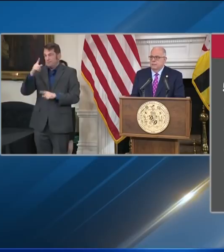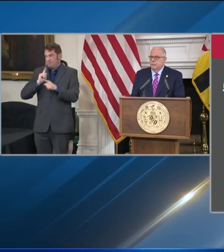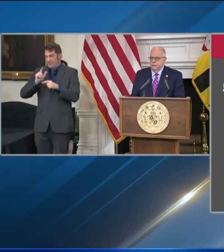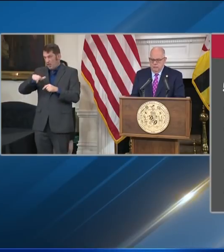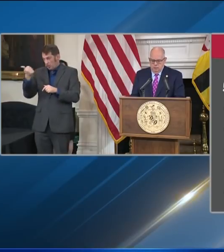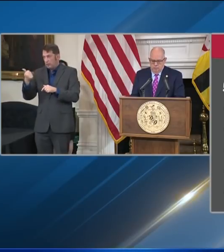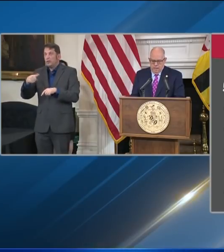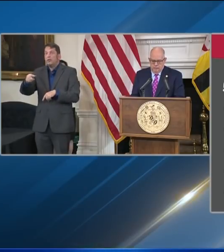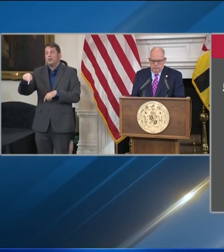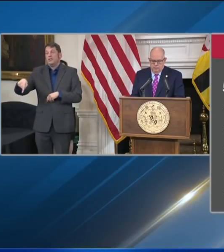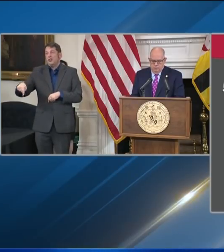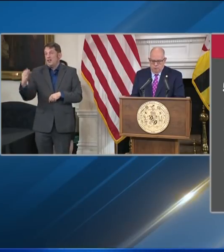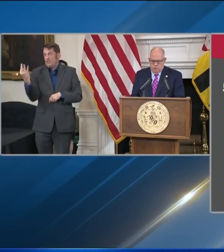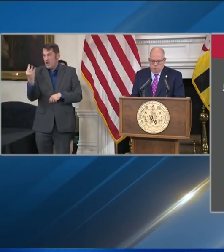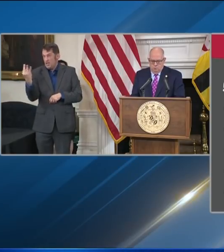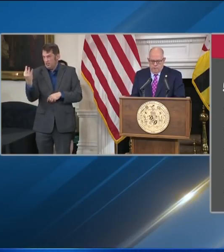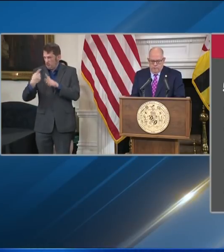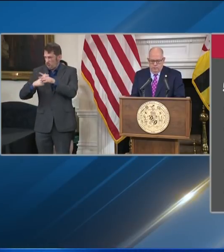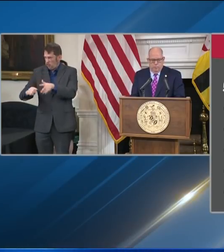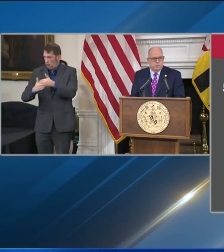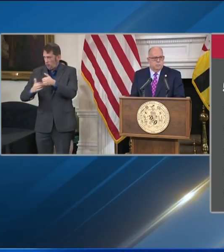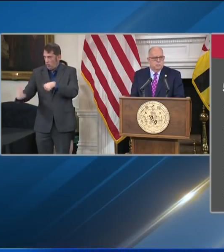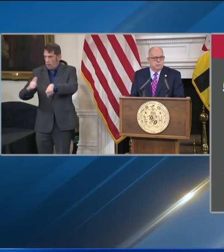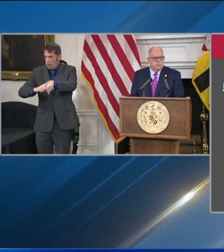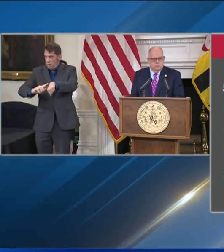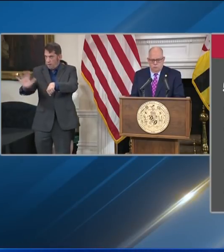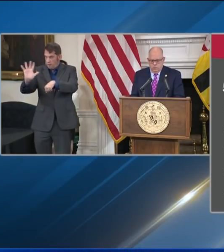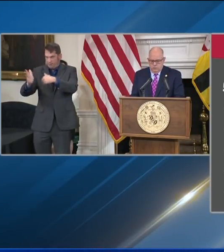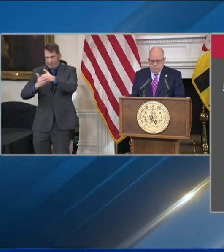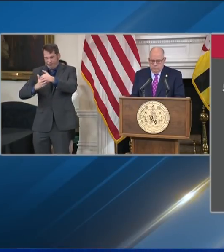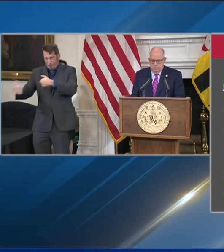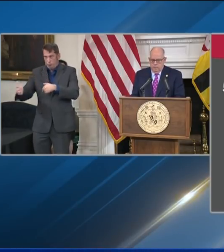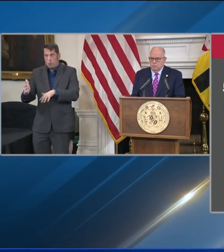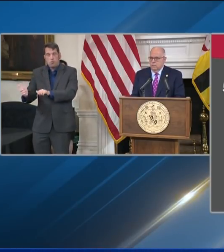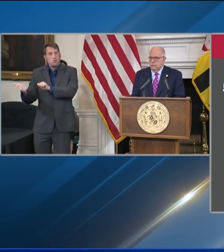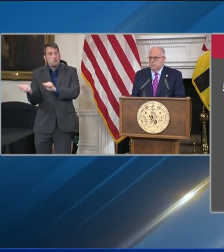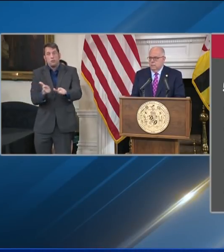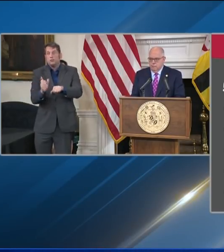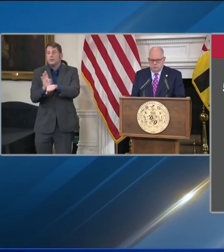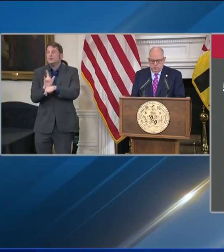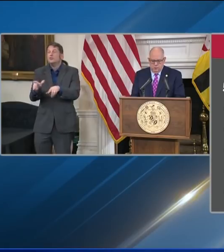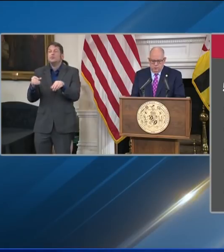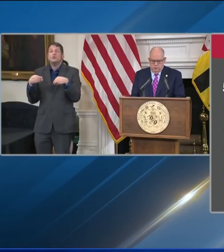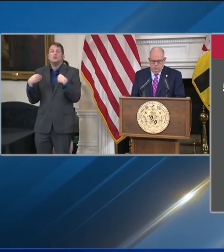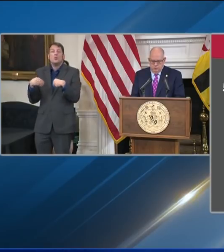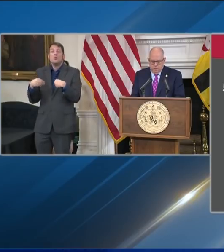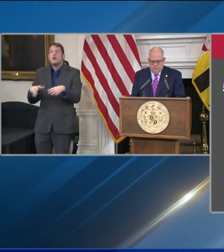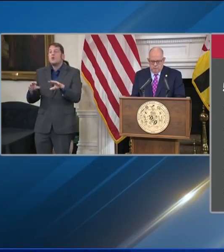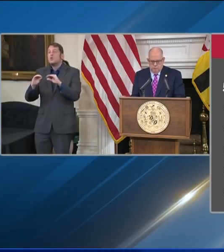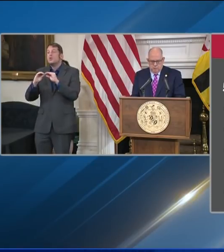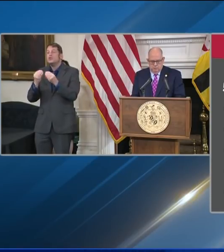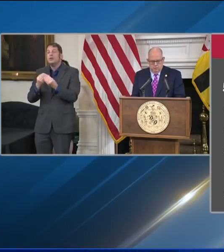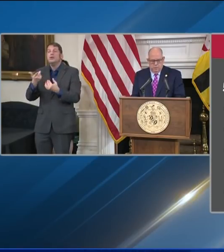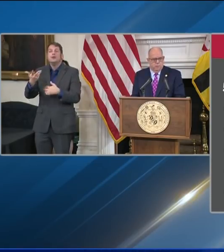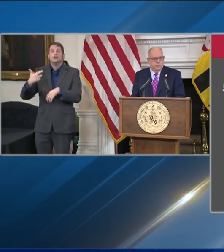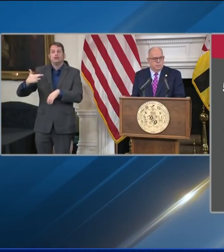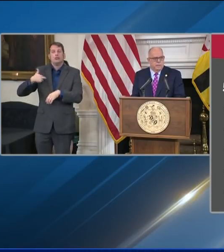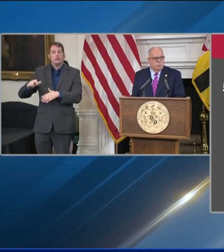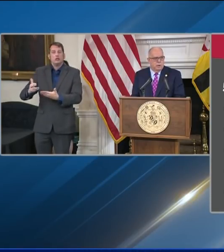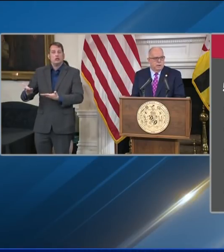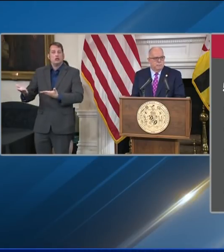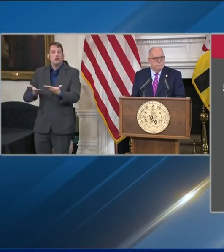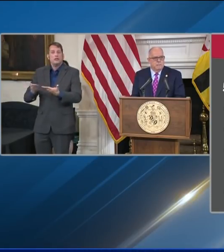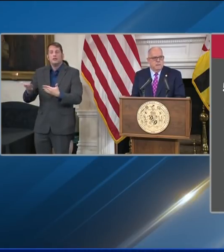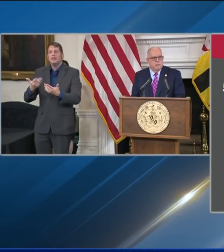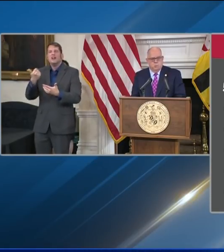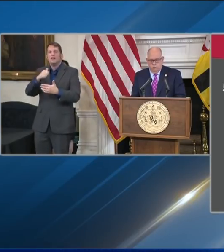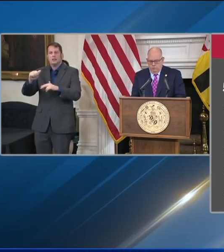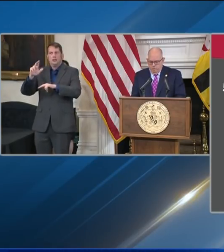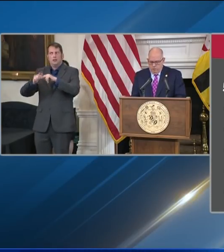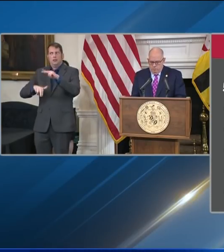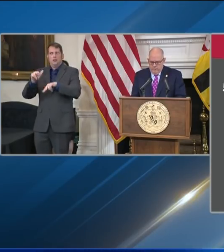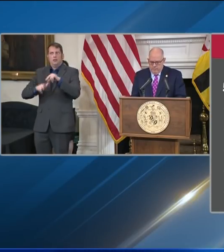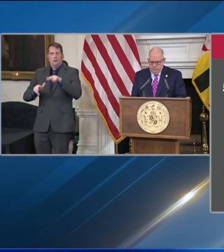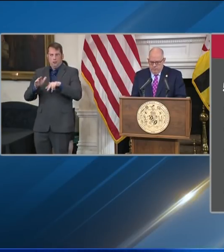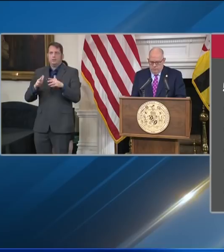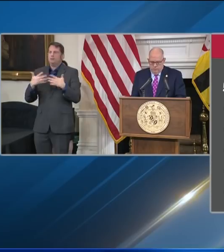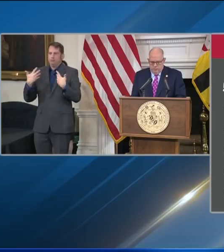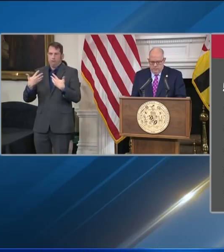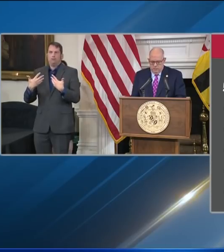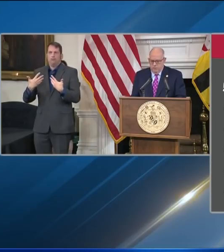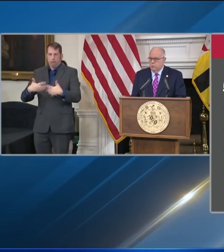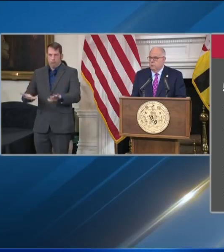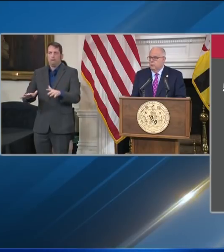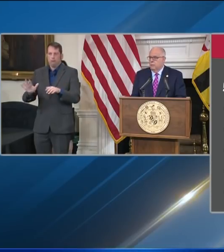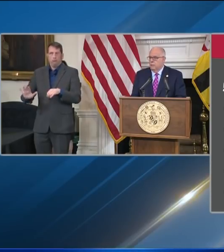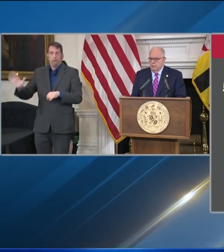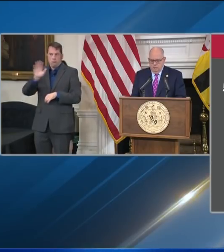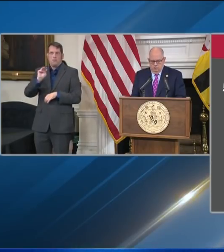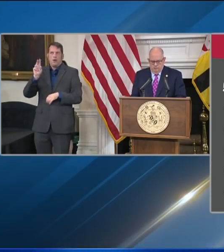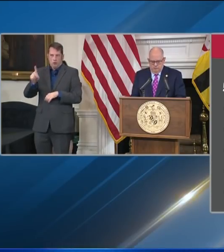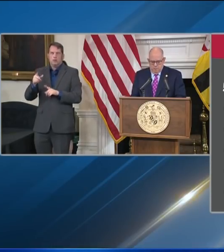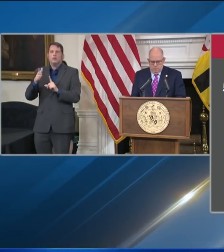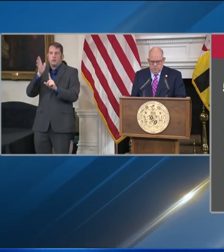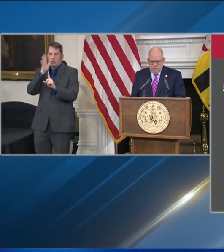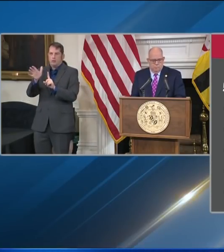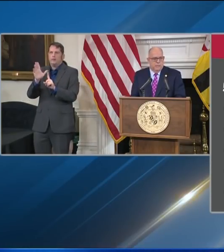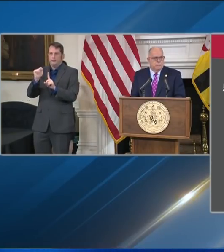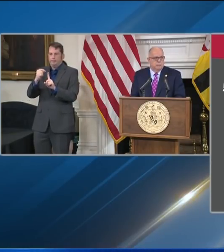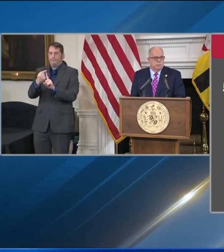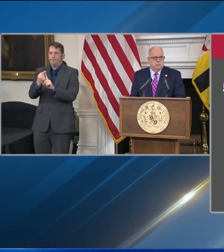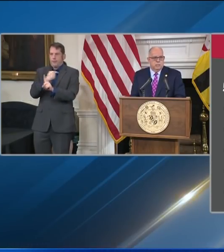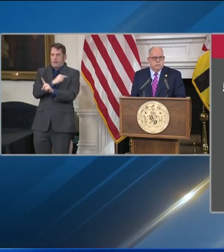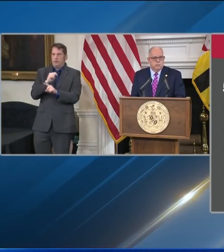IN ADDITION EFFECTIVE FRIDAY AT FIVE O’CLOCK P.M. THE CAPACITY FOR ALL RETAIL BUSINESSES ORGANIZATIONS RELIGIOUS INSTITUTIONS ESTABLISHMENTS AND FACILITIES STATEWIDE.